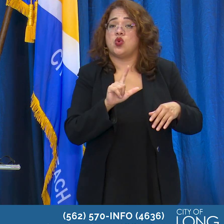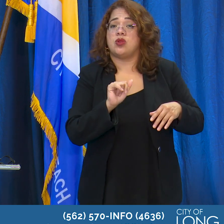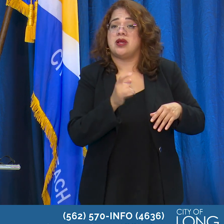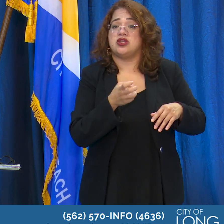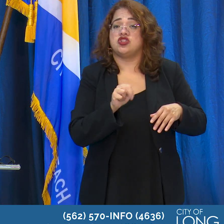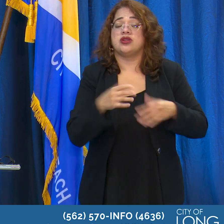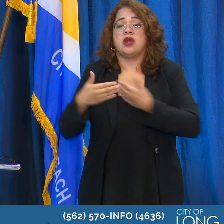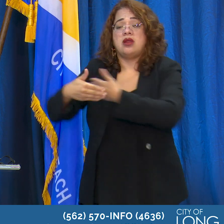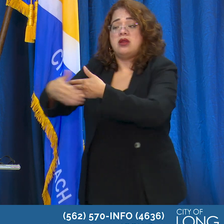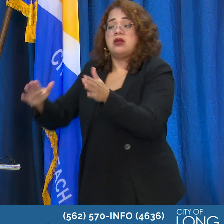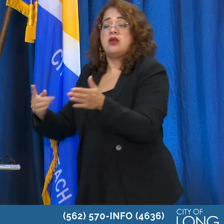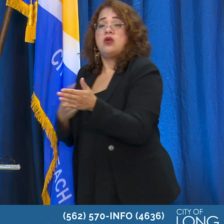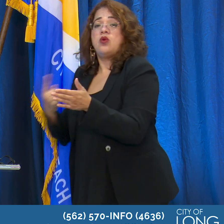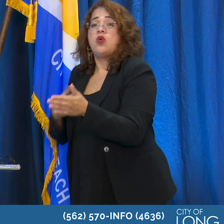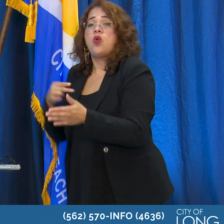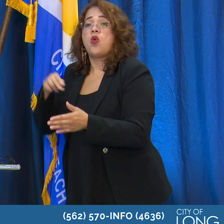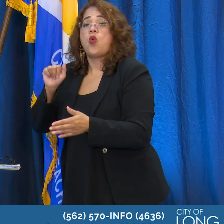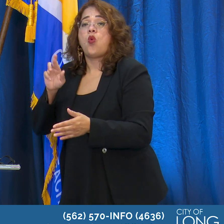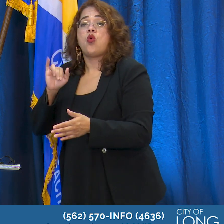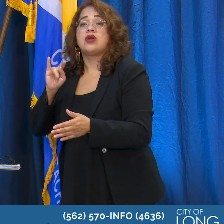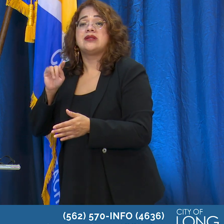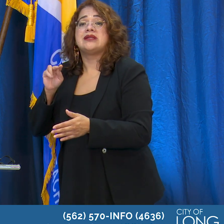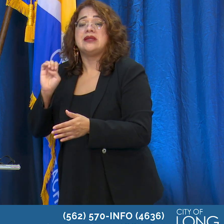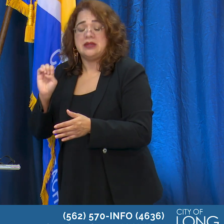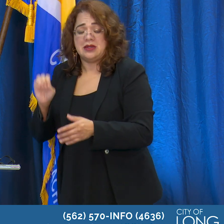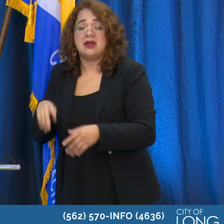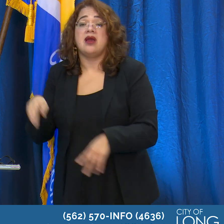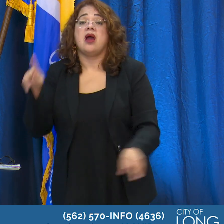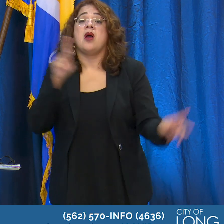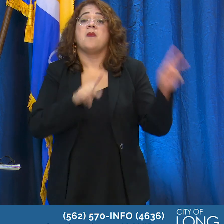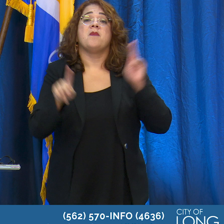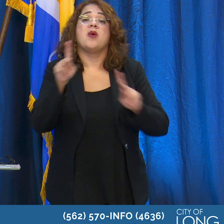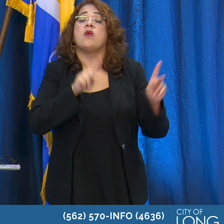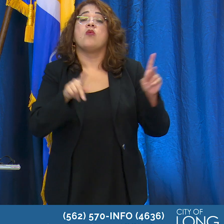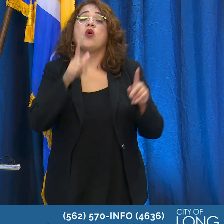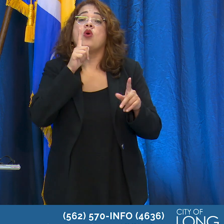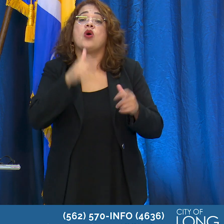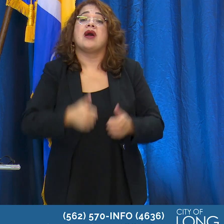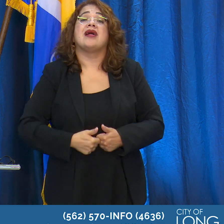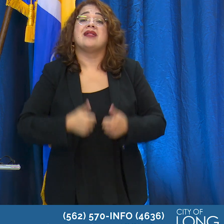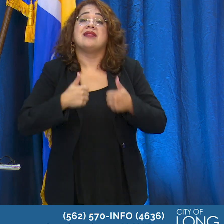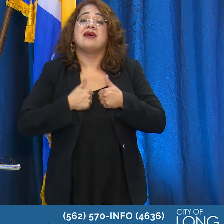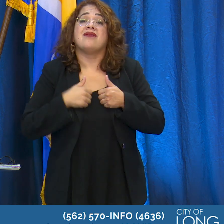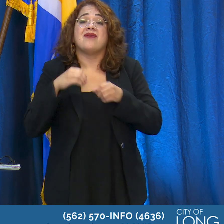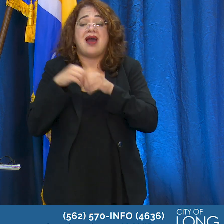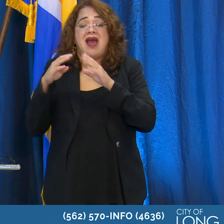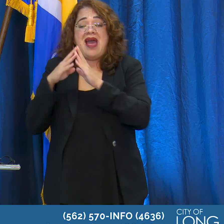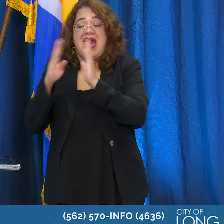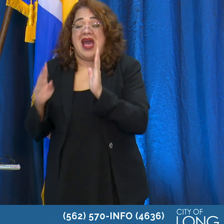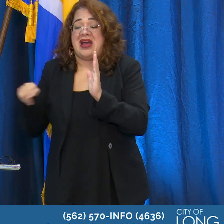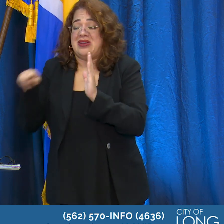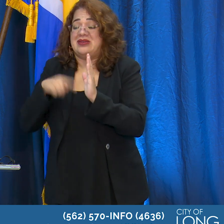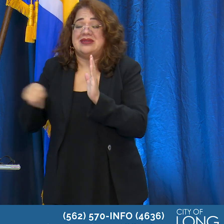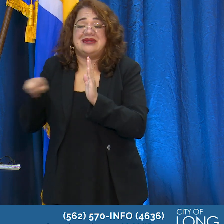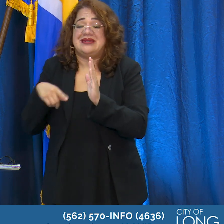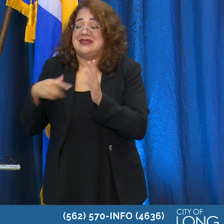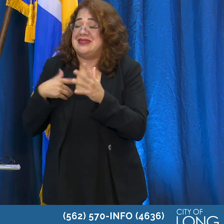and those who are living in households where they're not able to safely quarantine and to isolate.